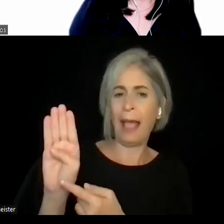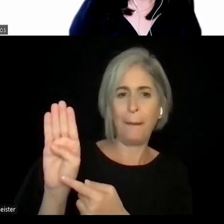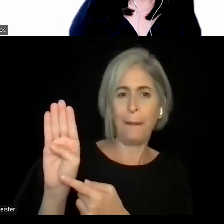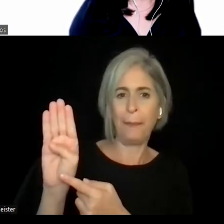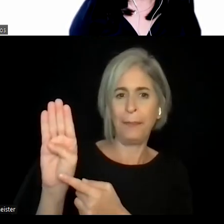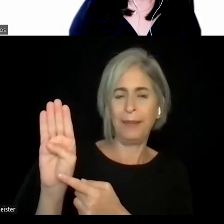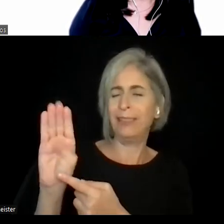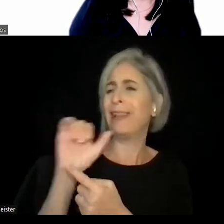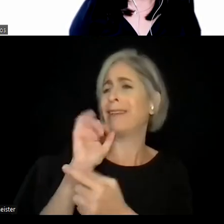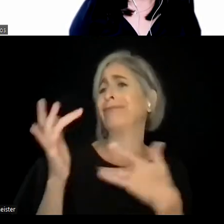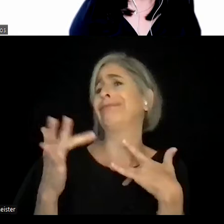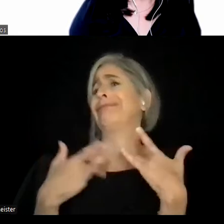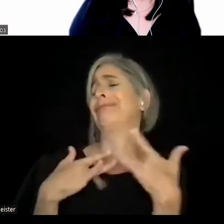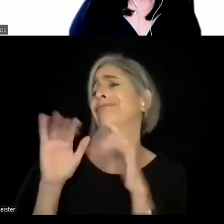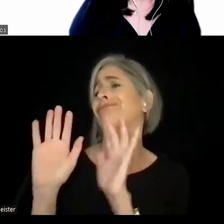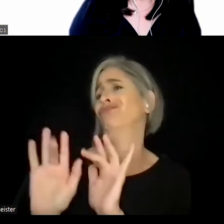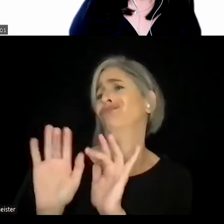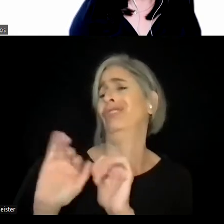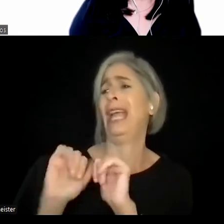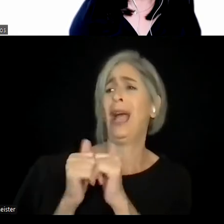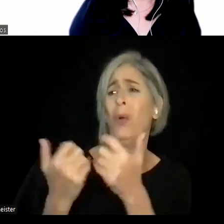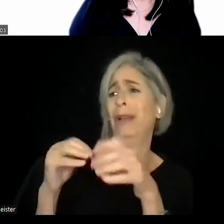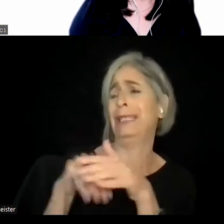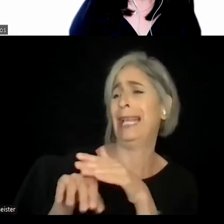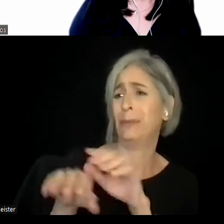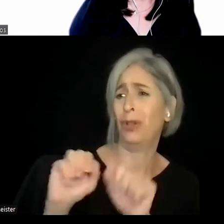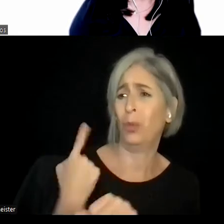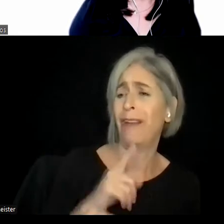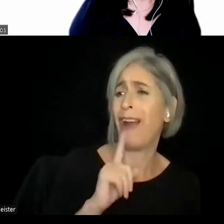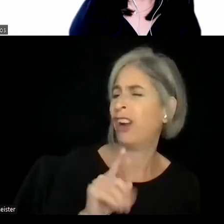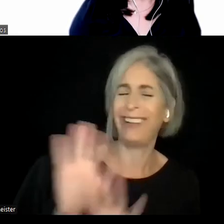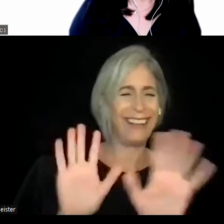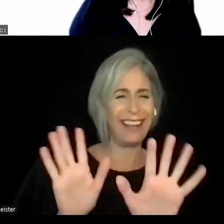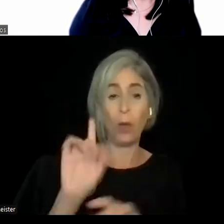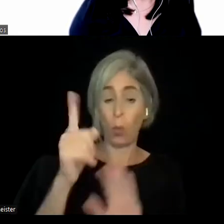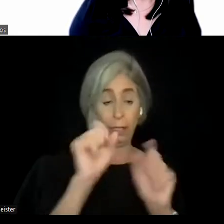laboratory that has got an impairment and make sure that the